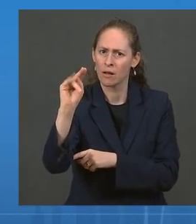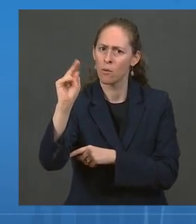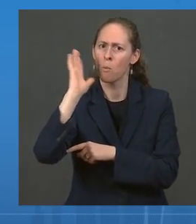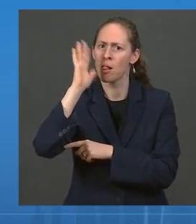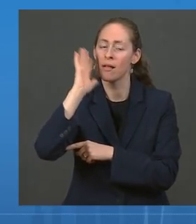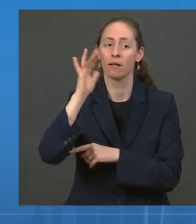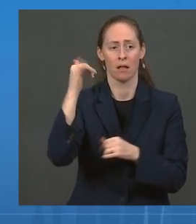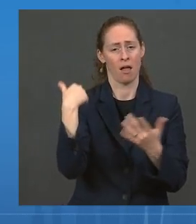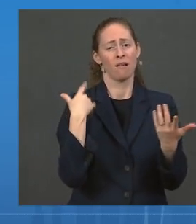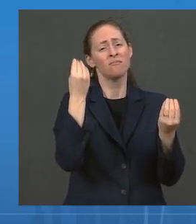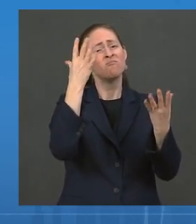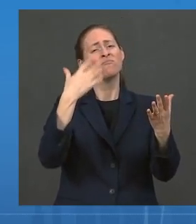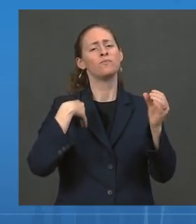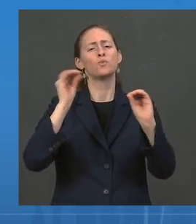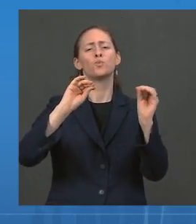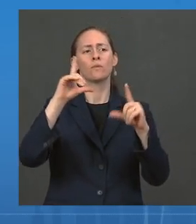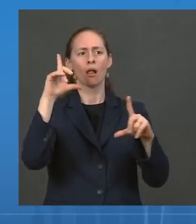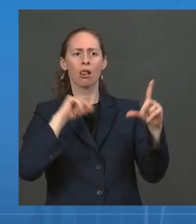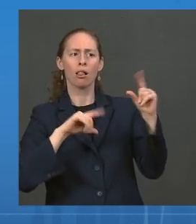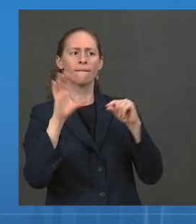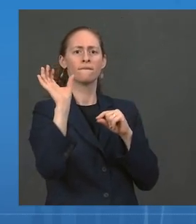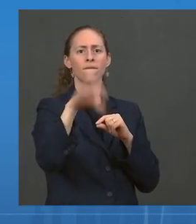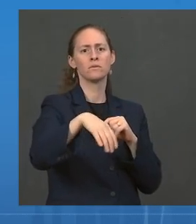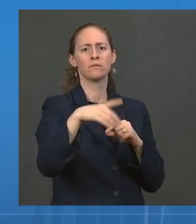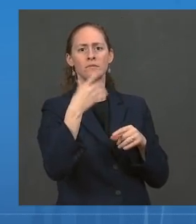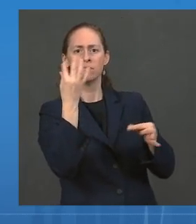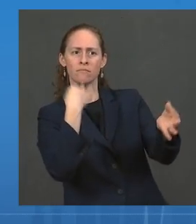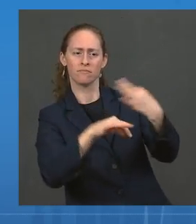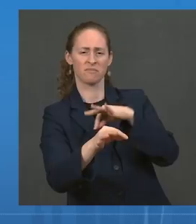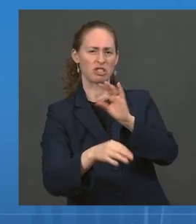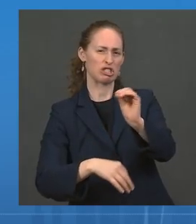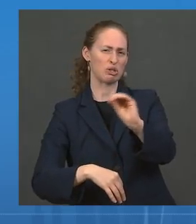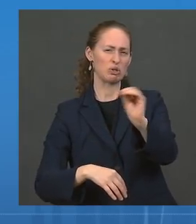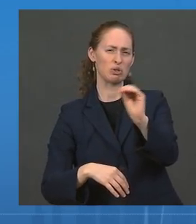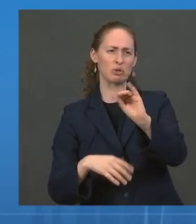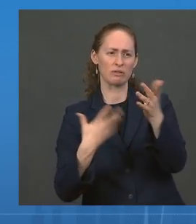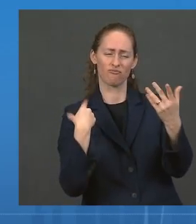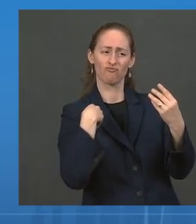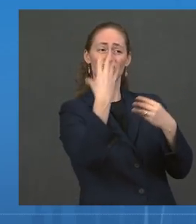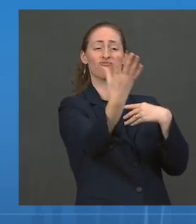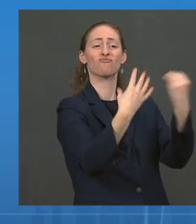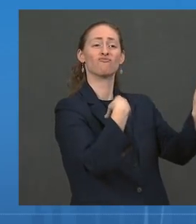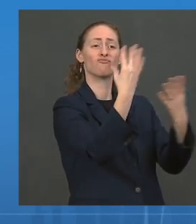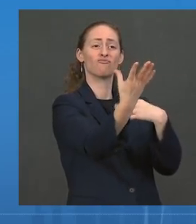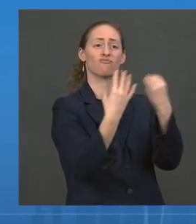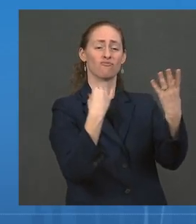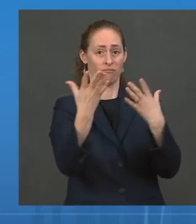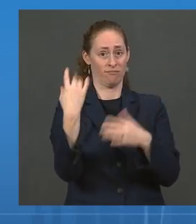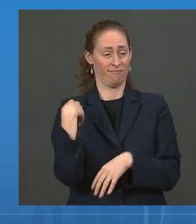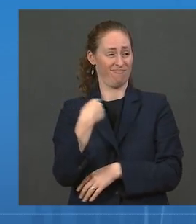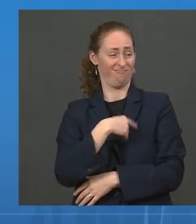This is a remarkable achievement. More doses delivered than every other country